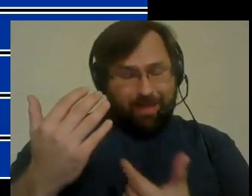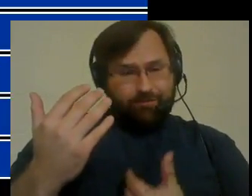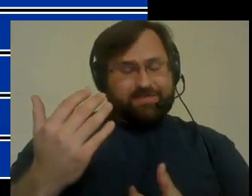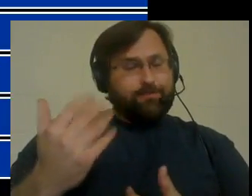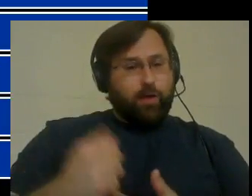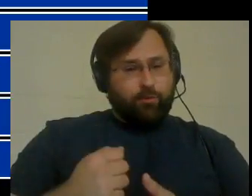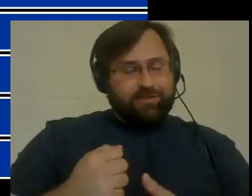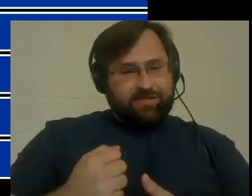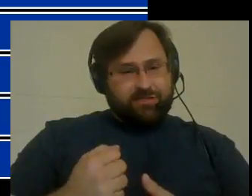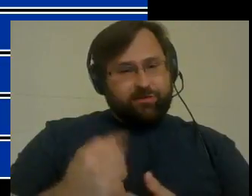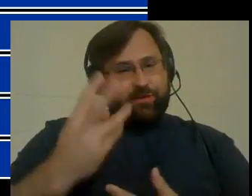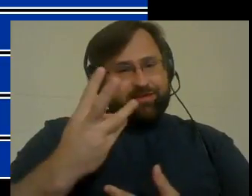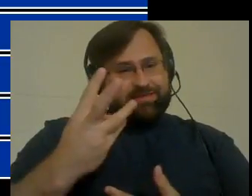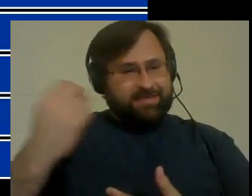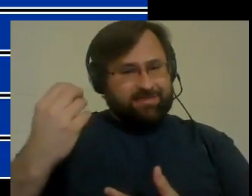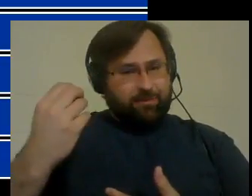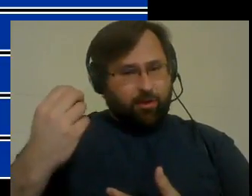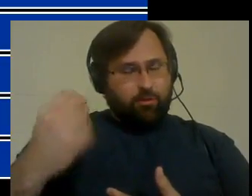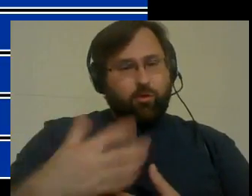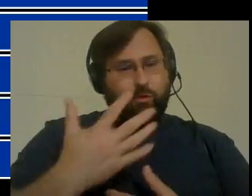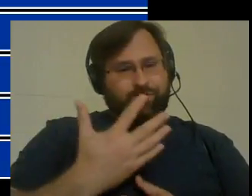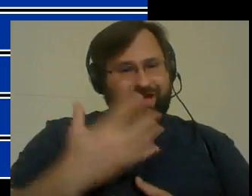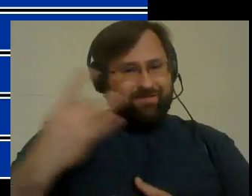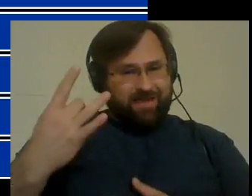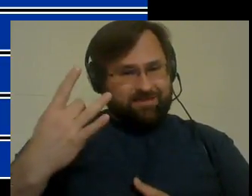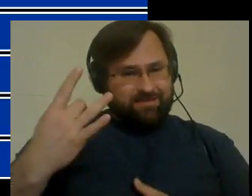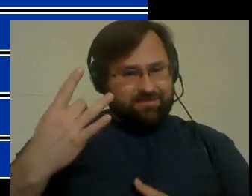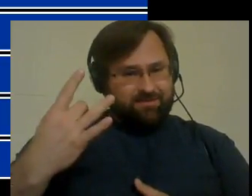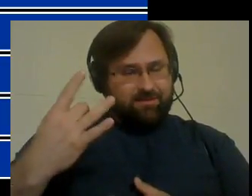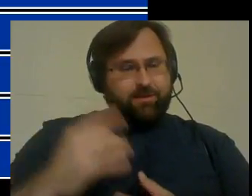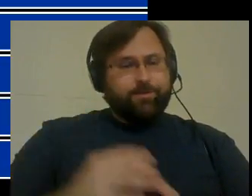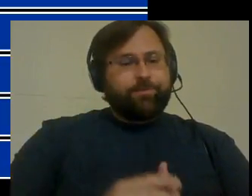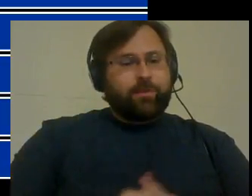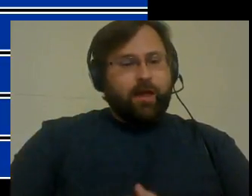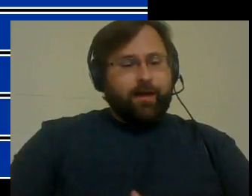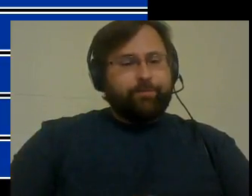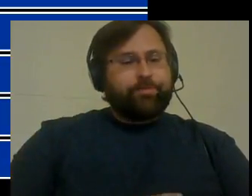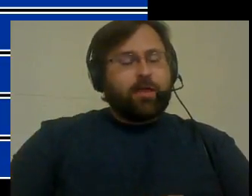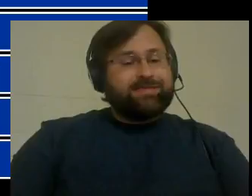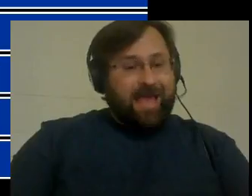facing palm orientation 60 or 58 days